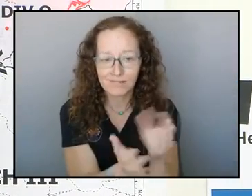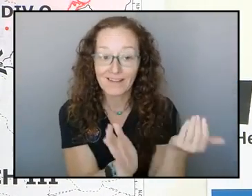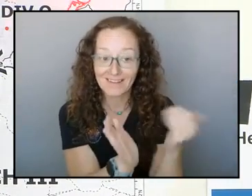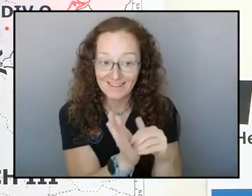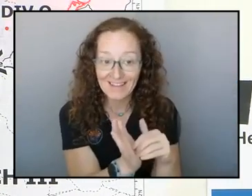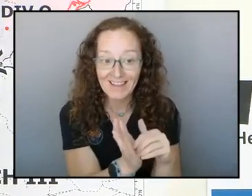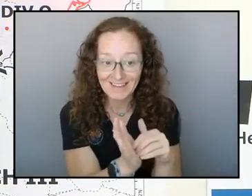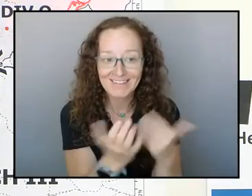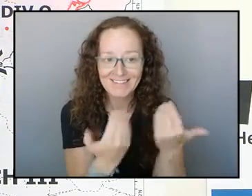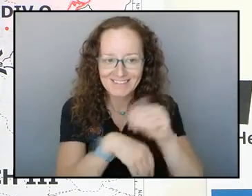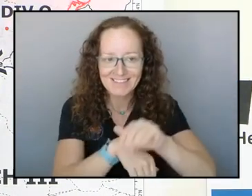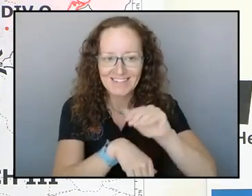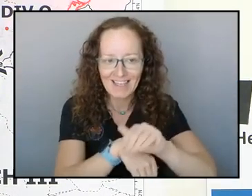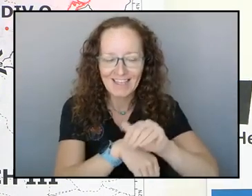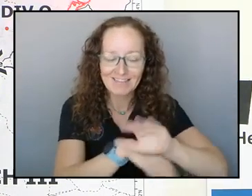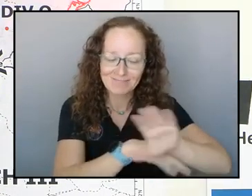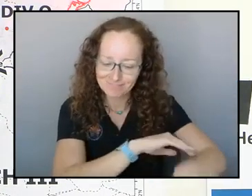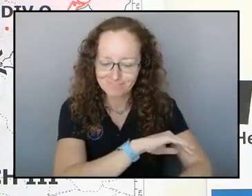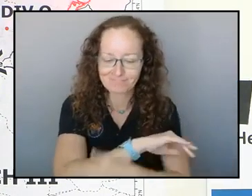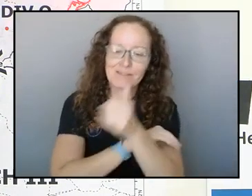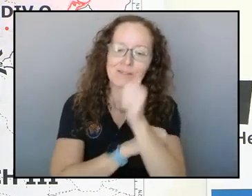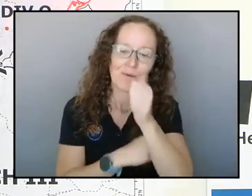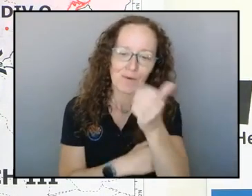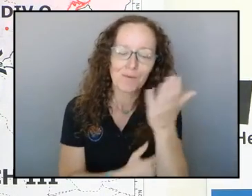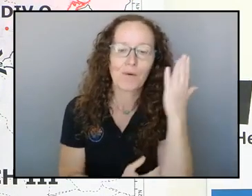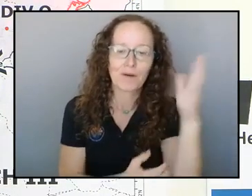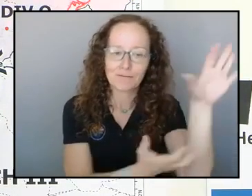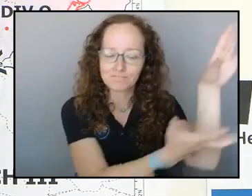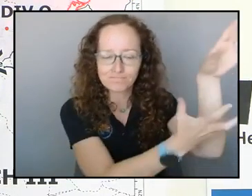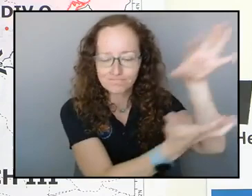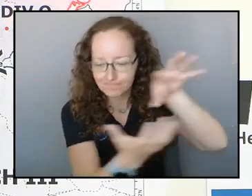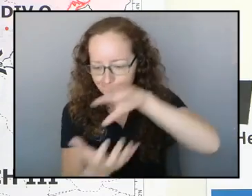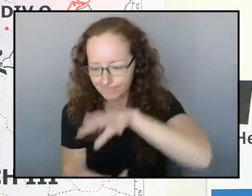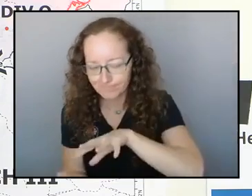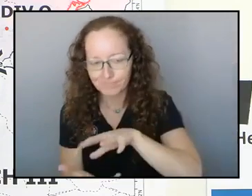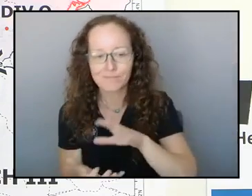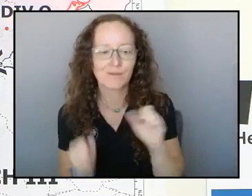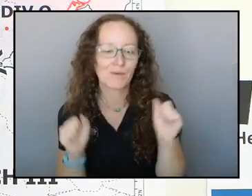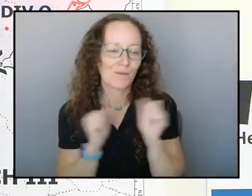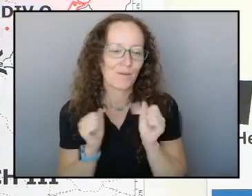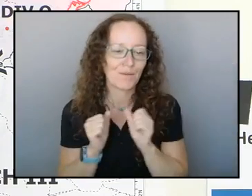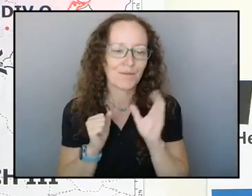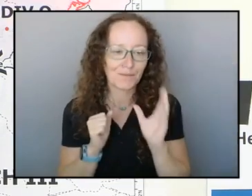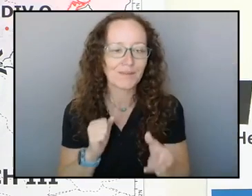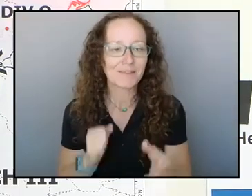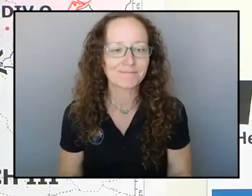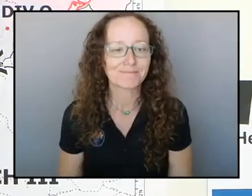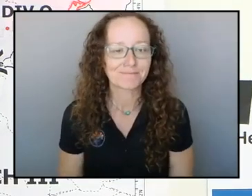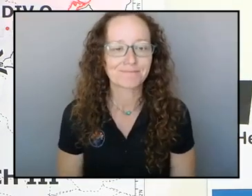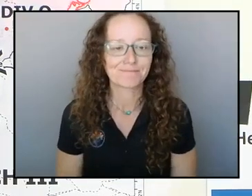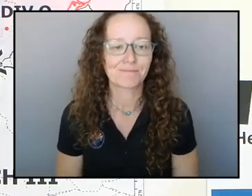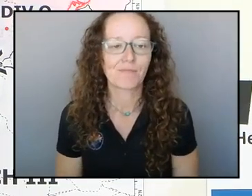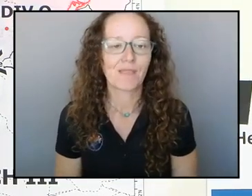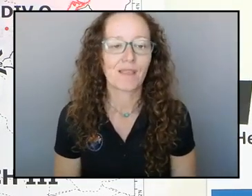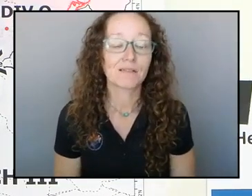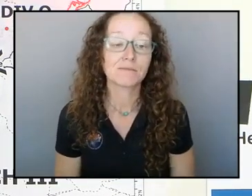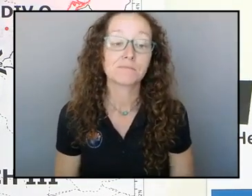tomorrow morning. So we'll see a slight reduction there. A little